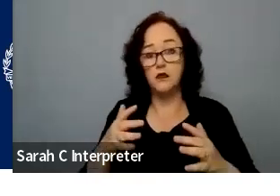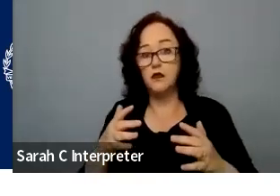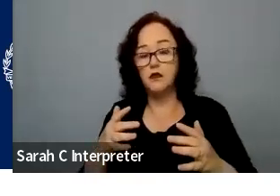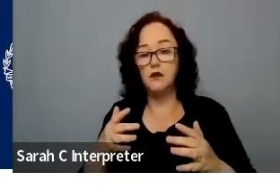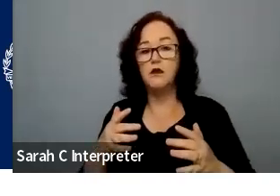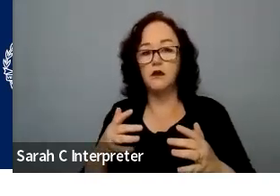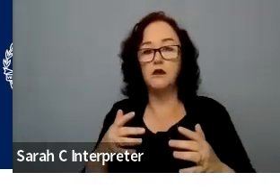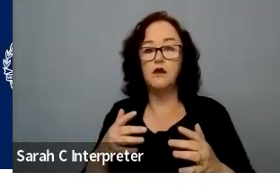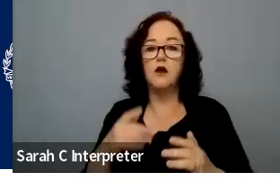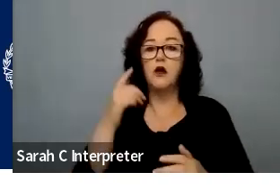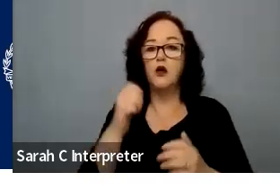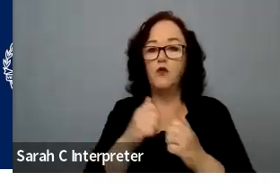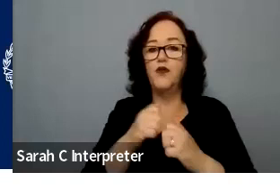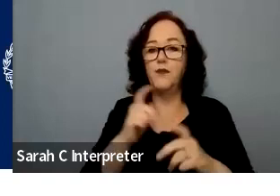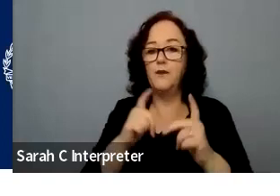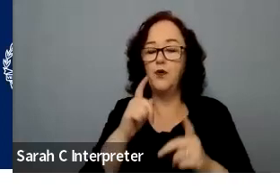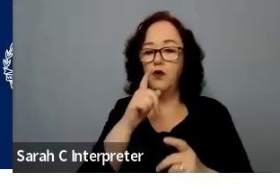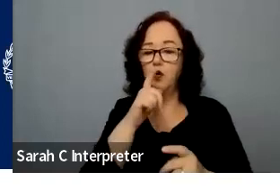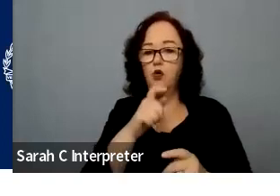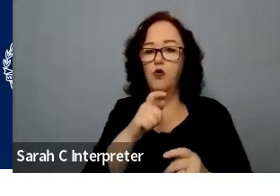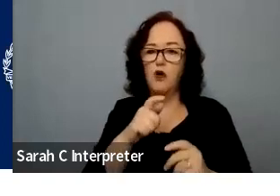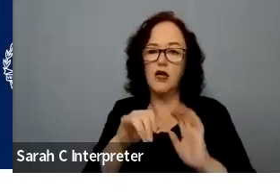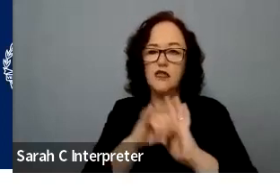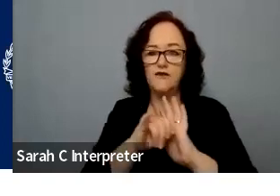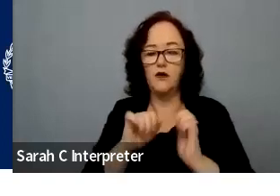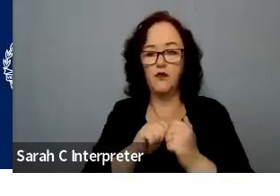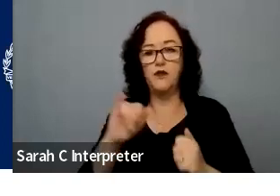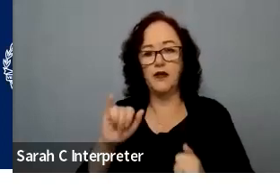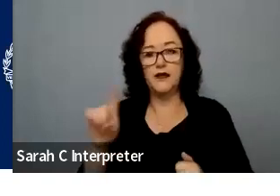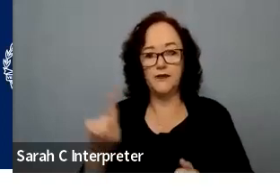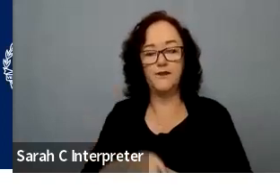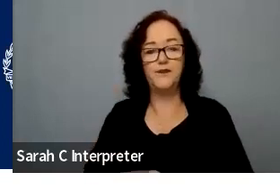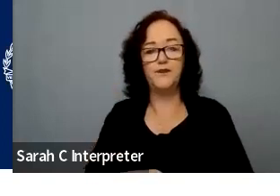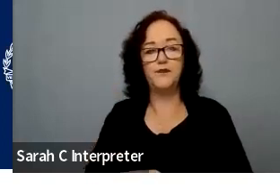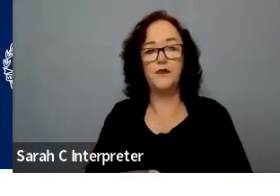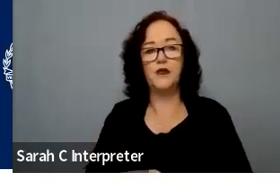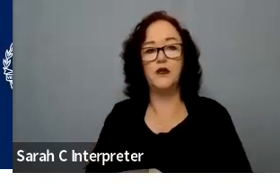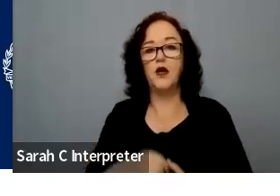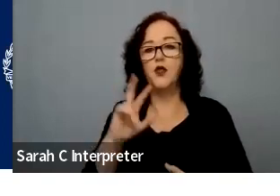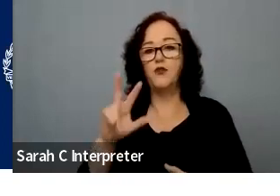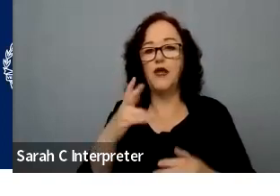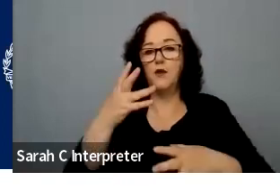are identified above, the three brief scenarios were an individual with respiratory infection,